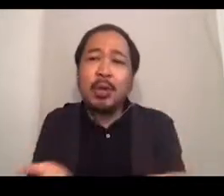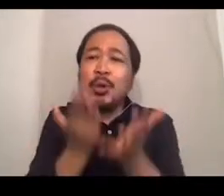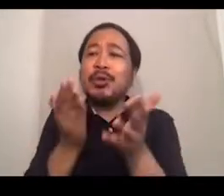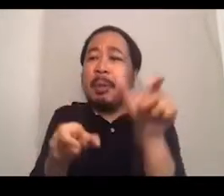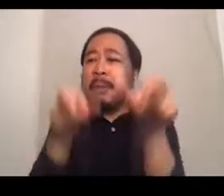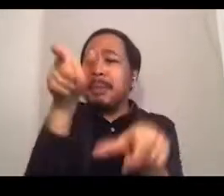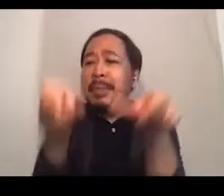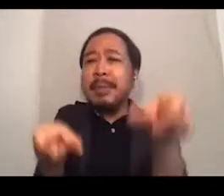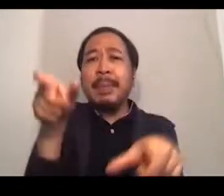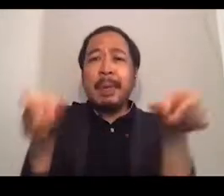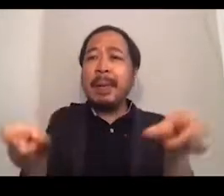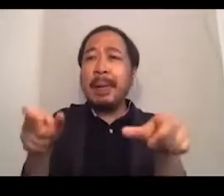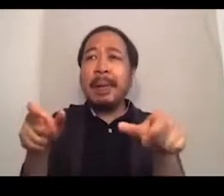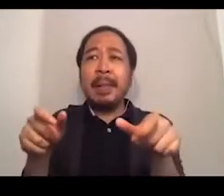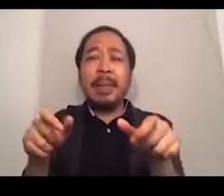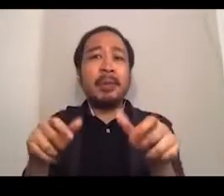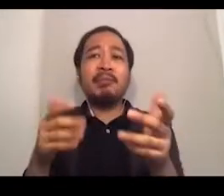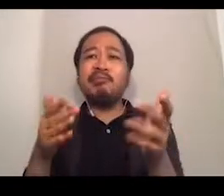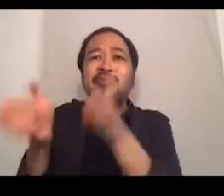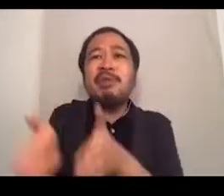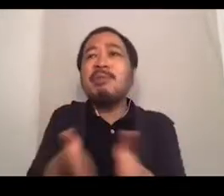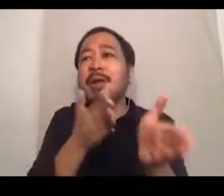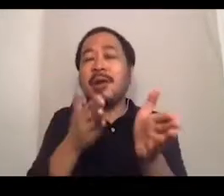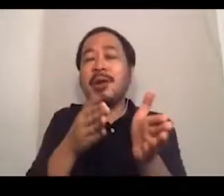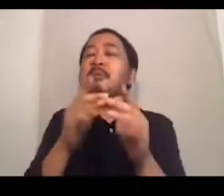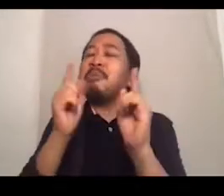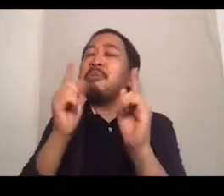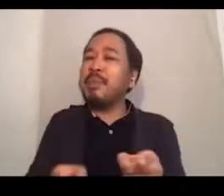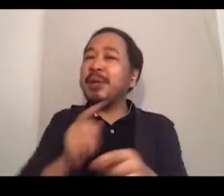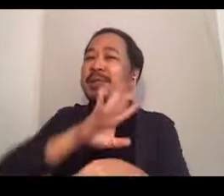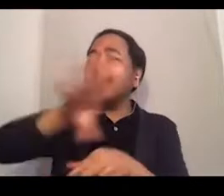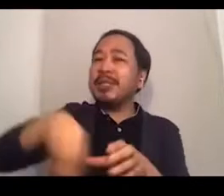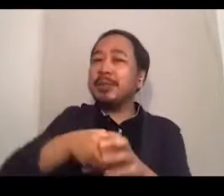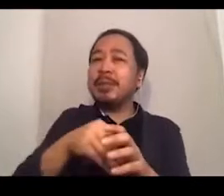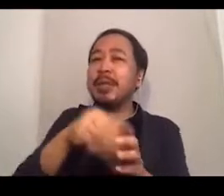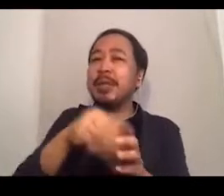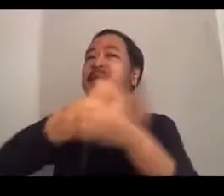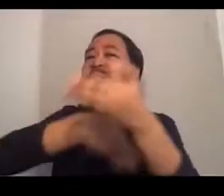and the fact that there's no protection for people.